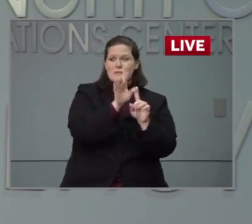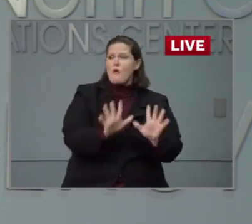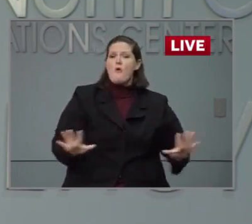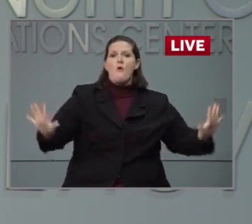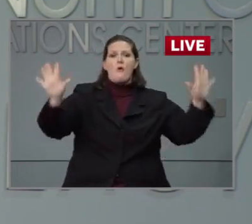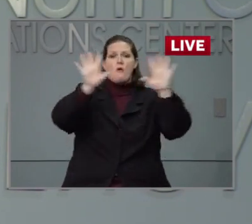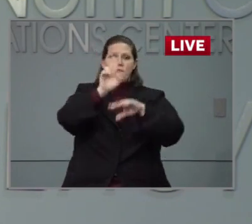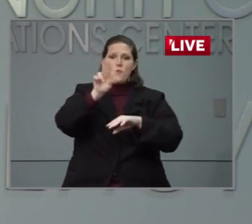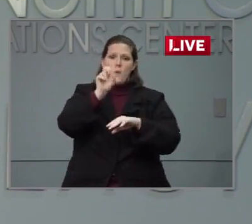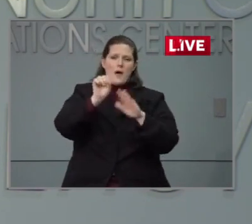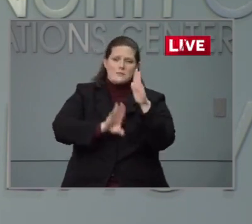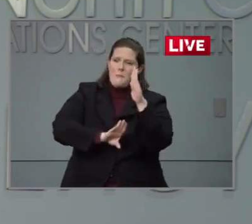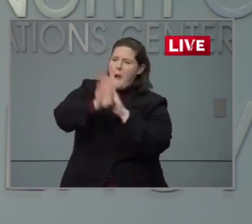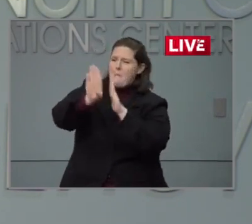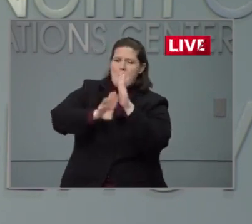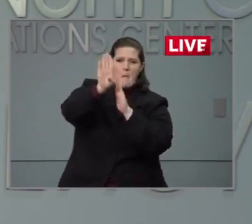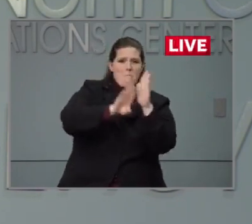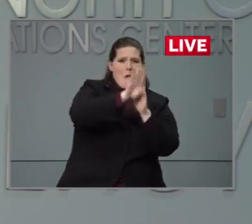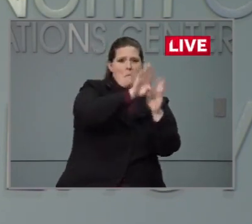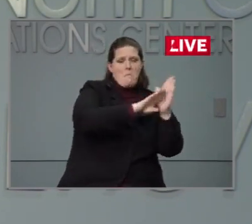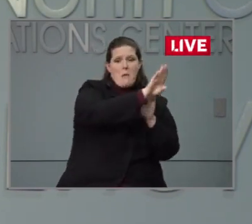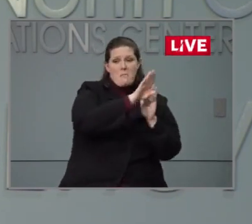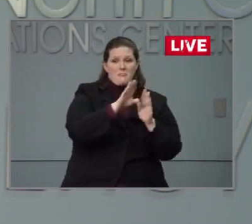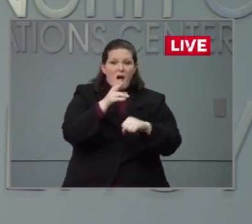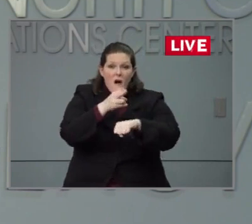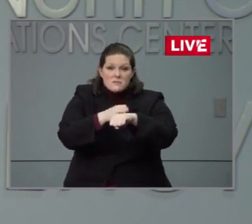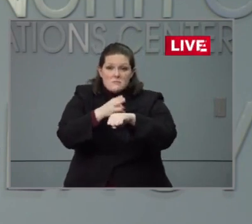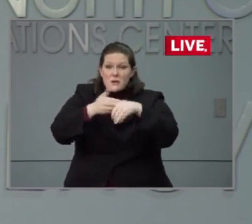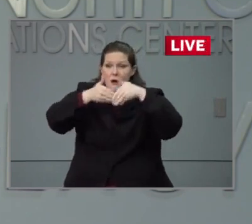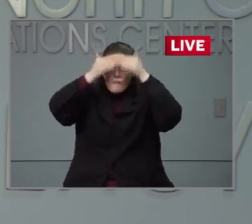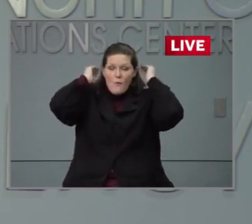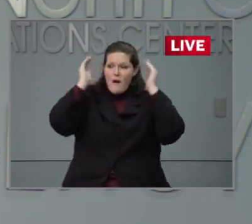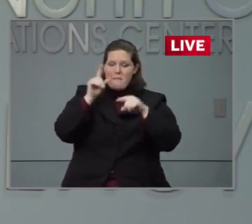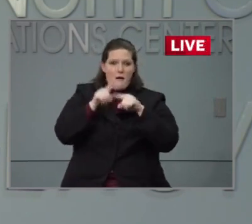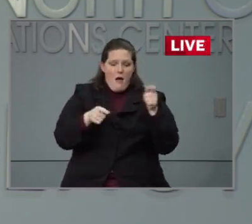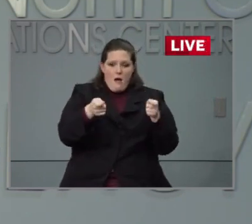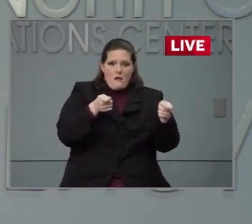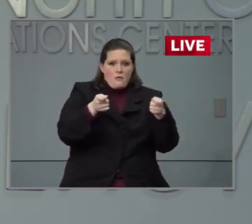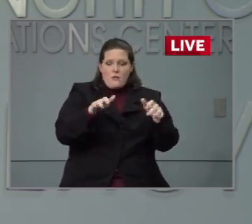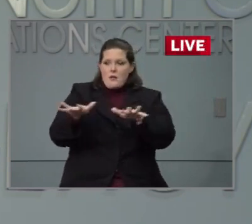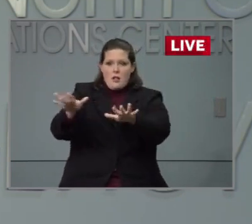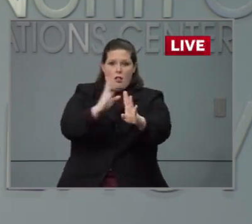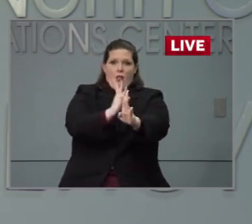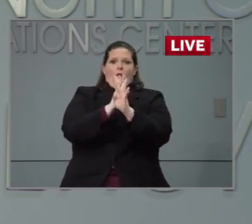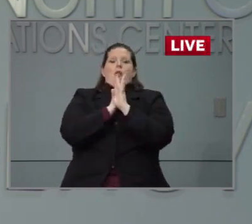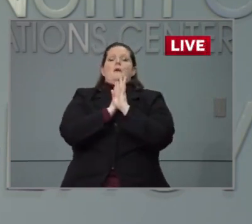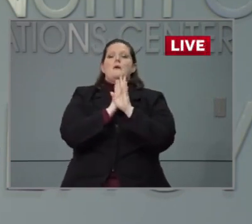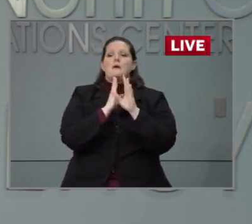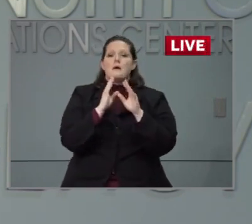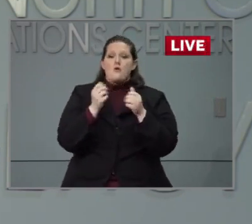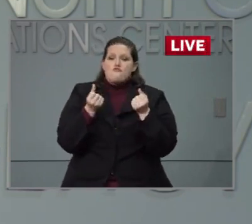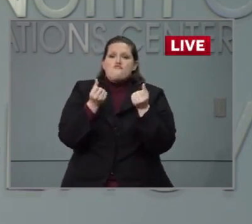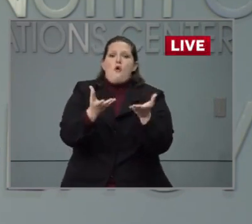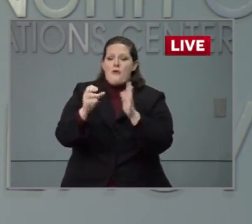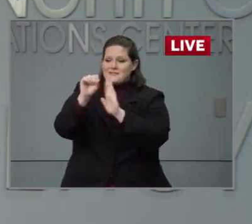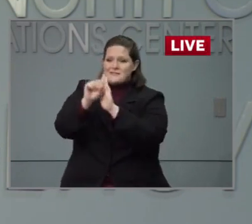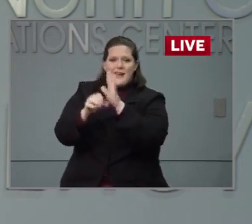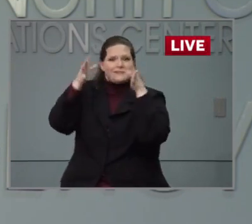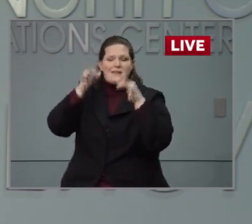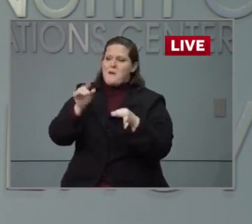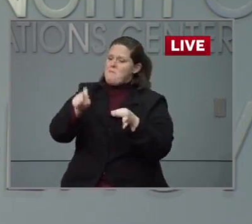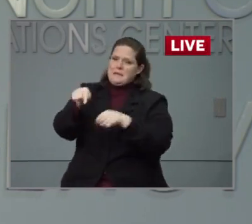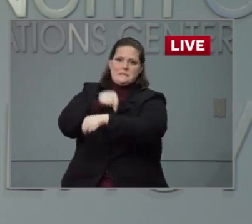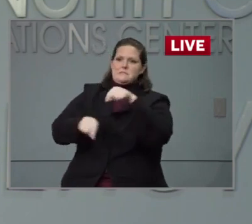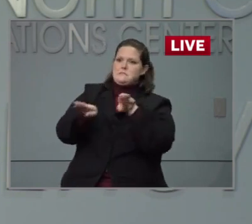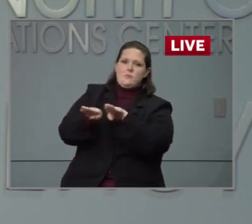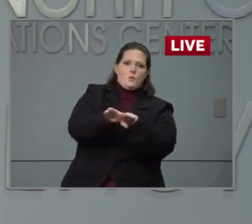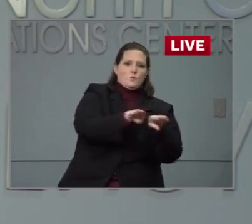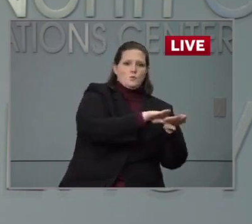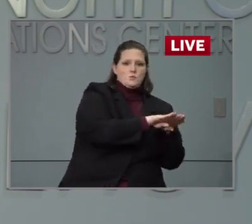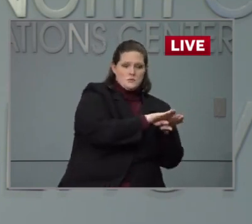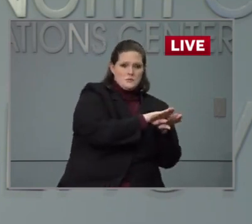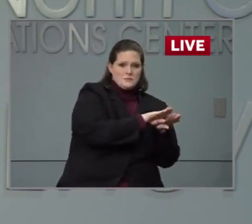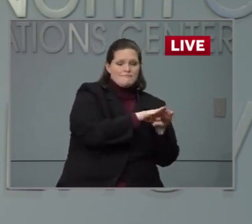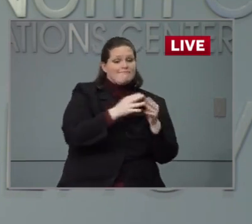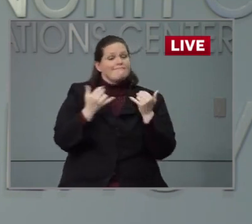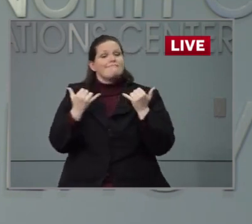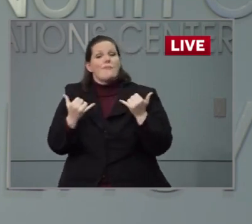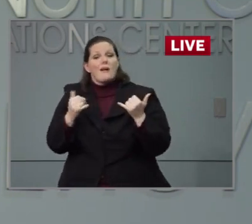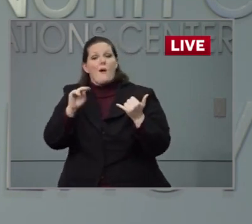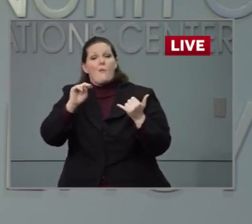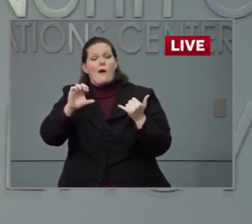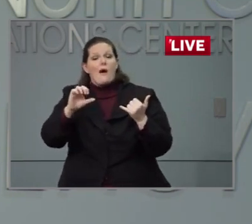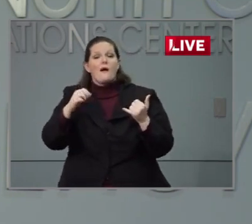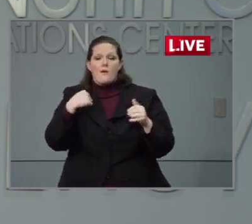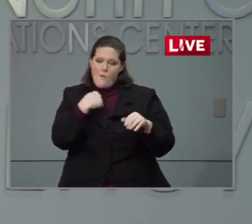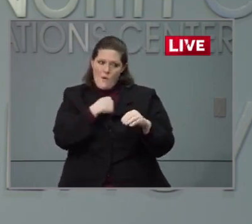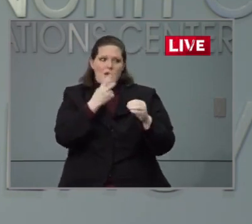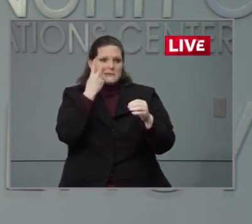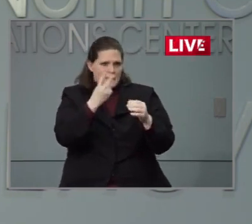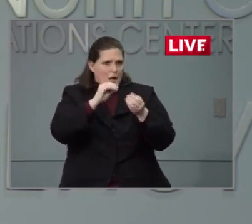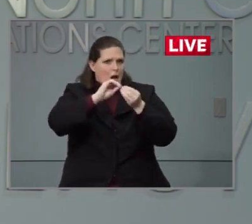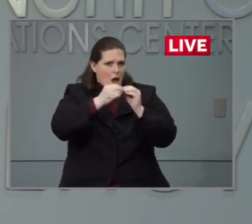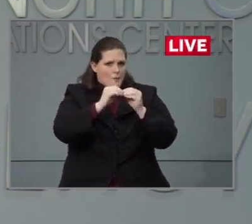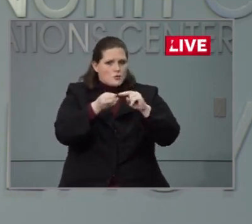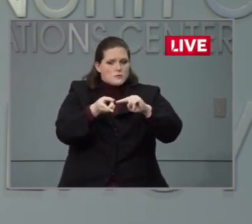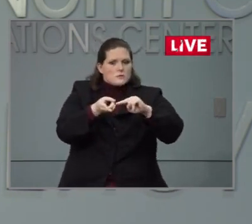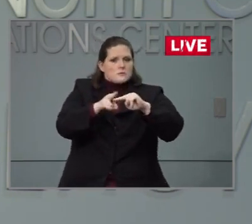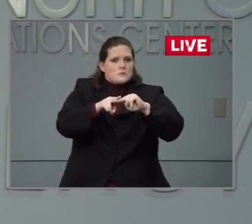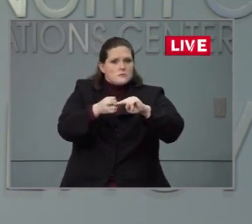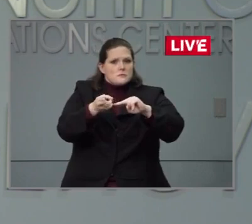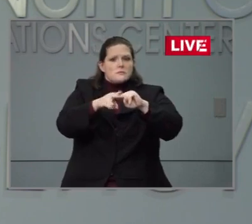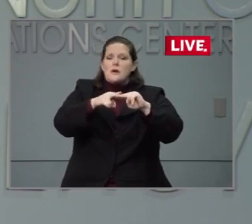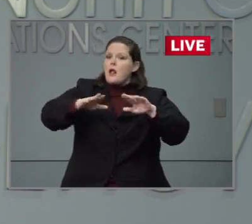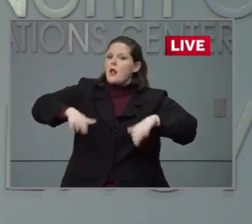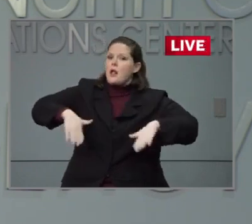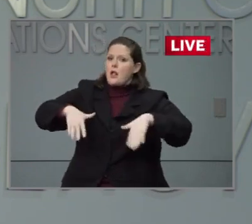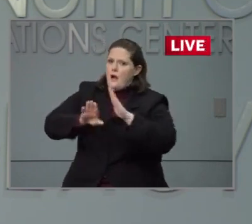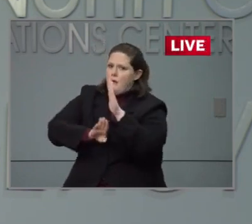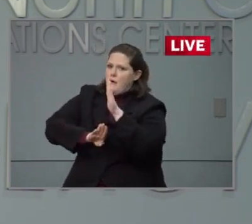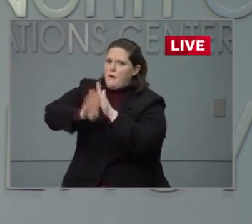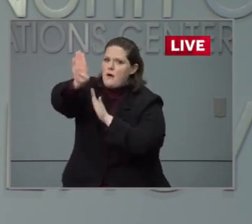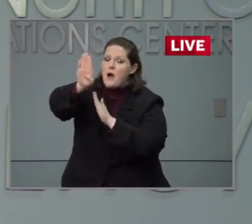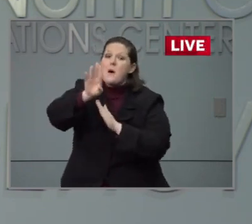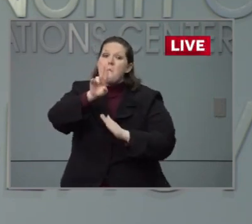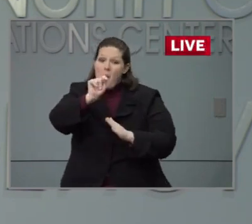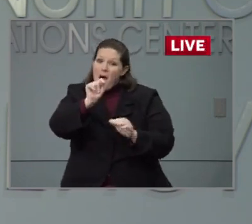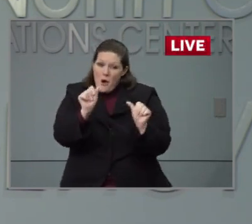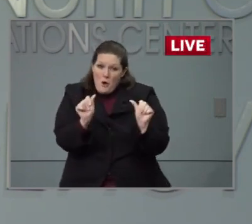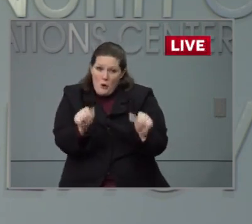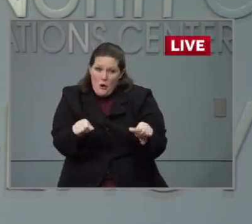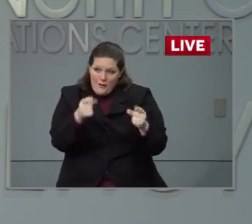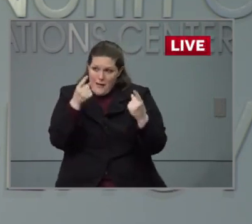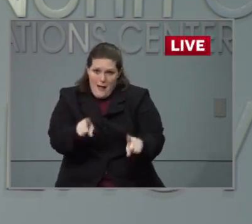LET ME B CLEAR, OUR ENTIRE STATE IS EXPERIENCING WIDESPREAD CASES ACROSS THE COUNTRY ARE SURGING RIGHT NOW, FORCING STATES TO GO BACKWARD THIS COVID-19 RESTRICTIONS.